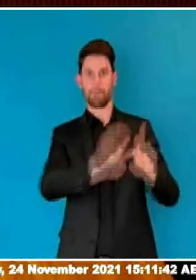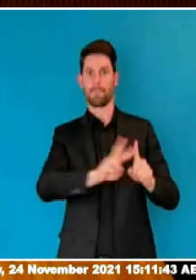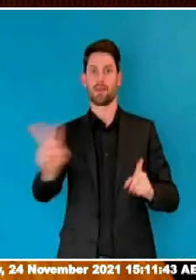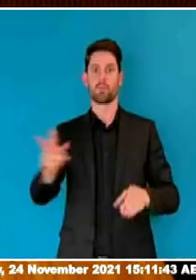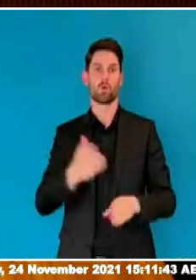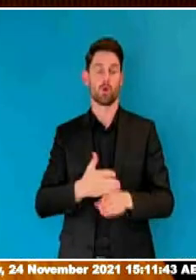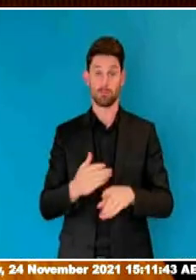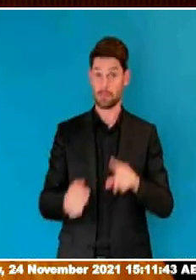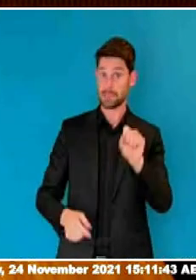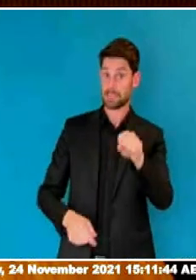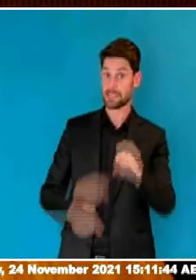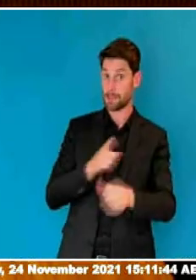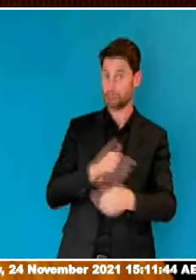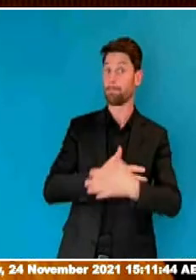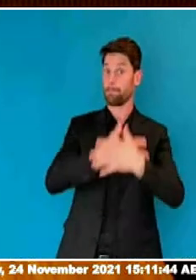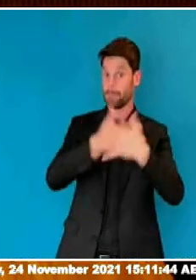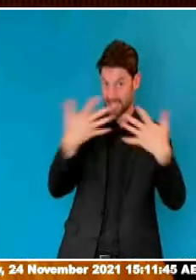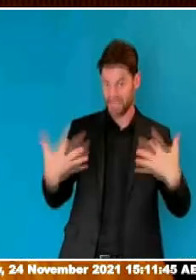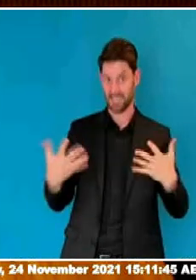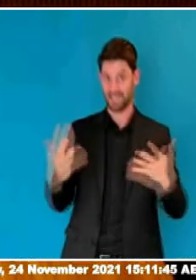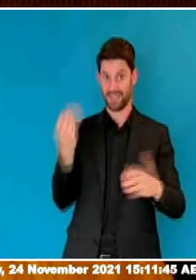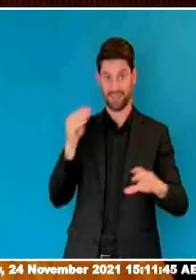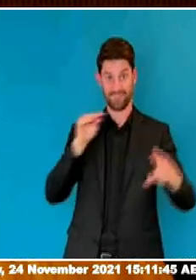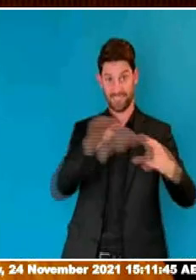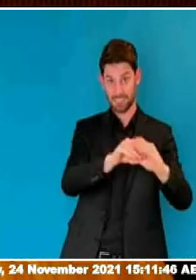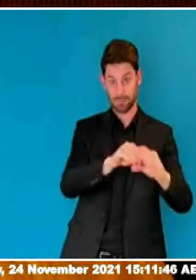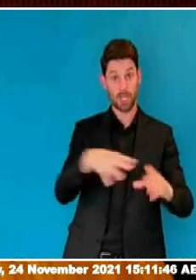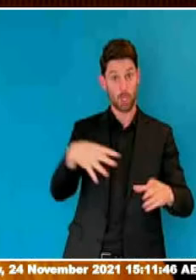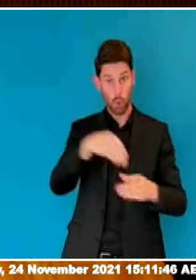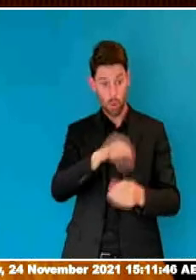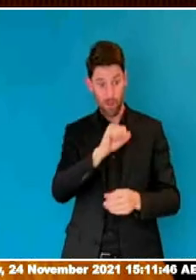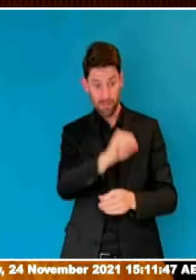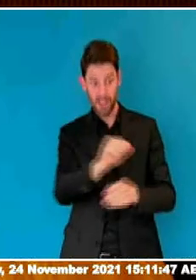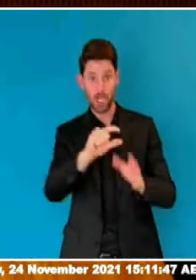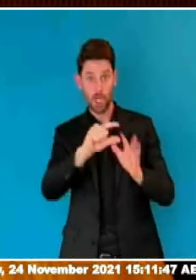Yes, it is. It involves the treating physicians, it involves rehabilitation